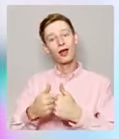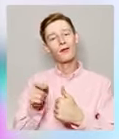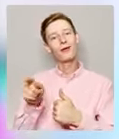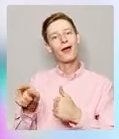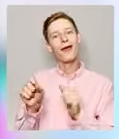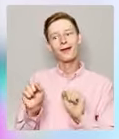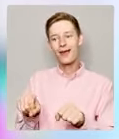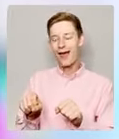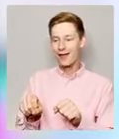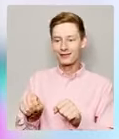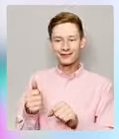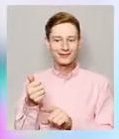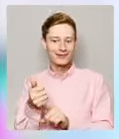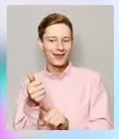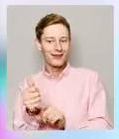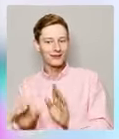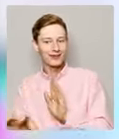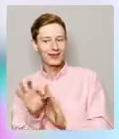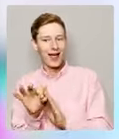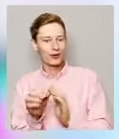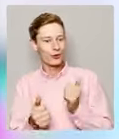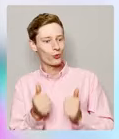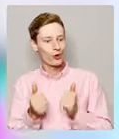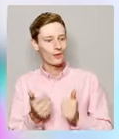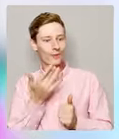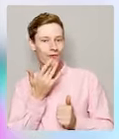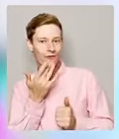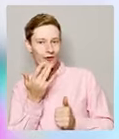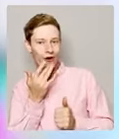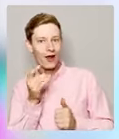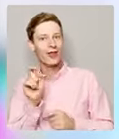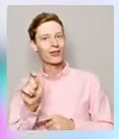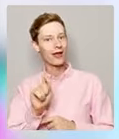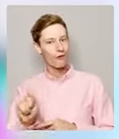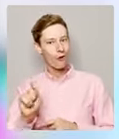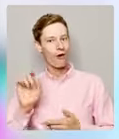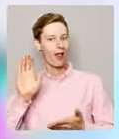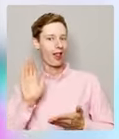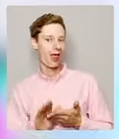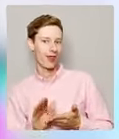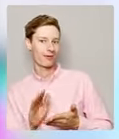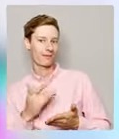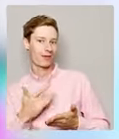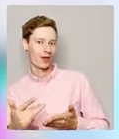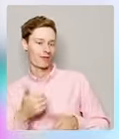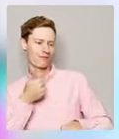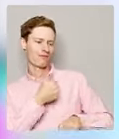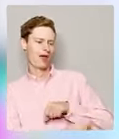you can also self-select users who prefer more precision demanding interactions and who will therefore be less likely